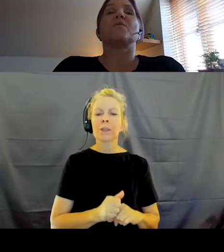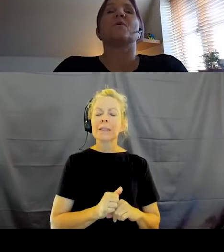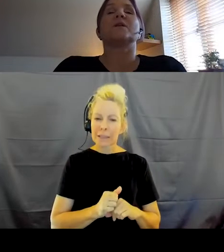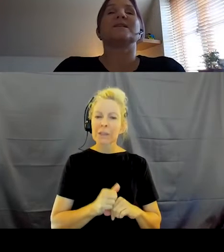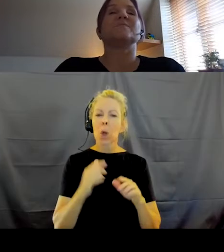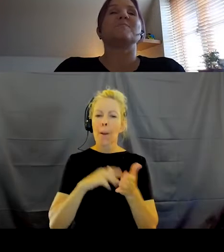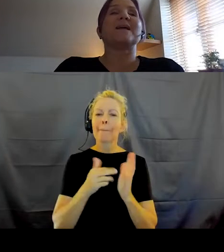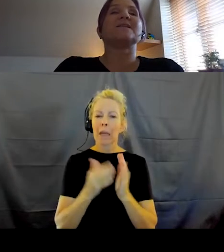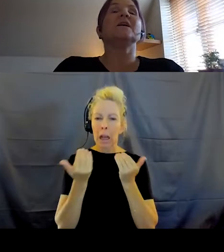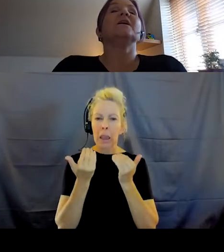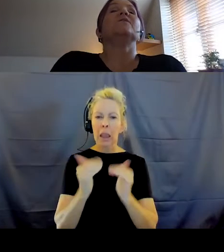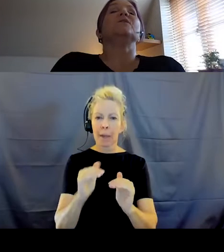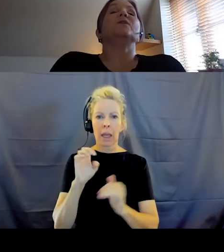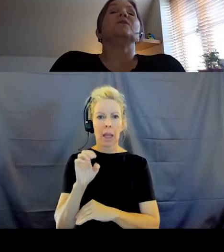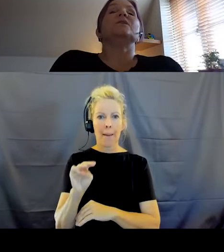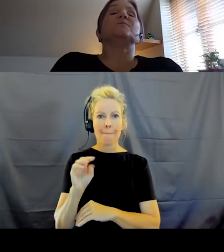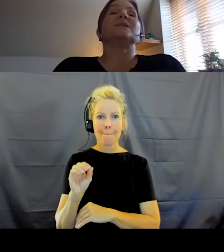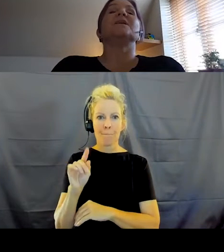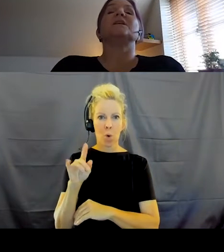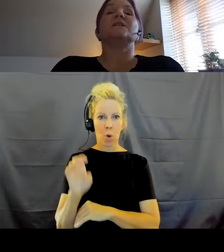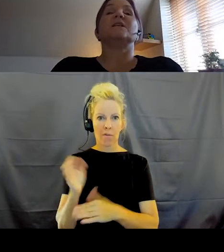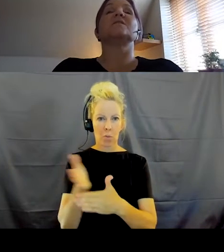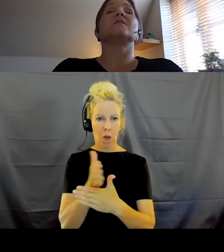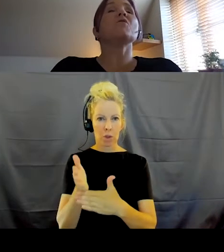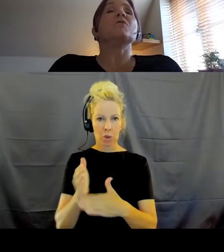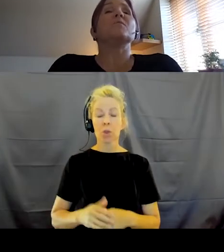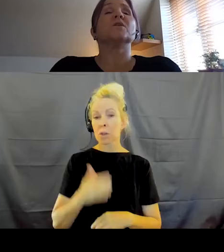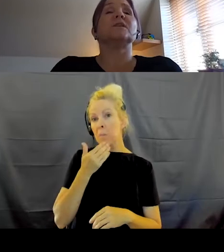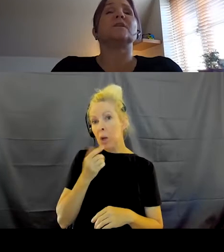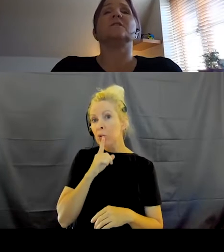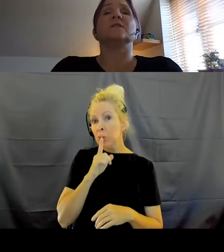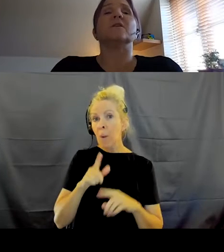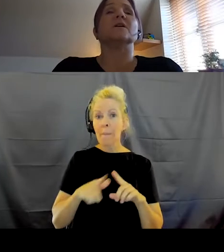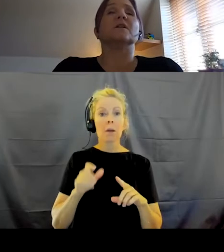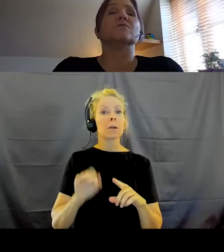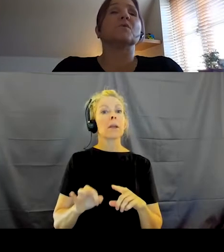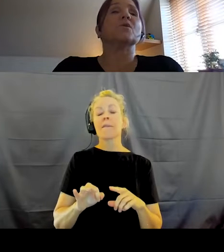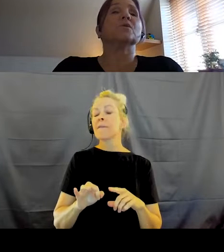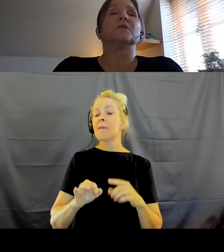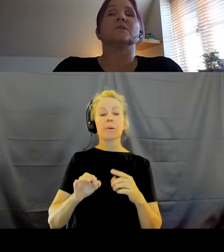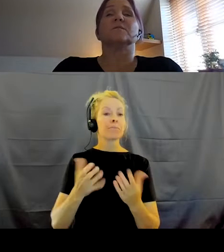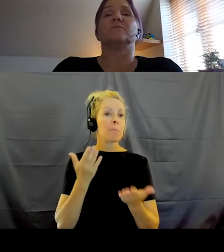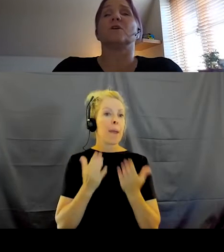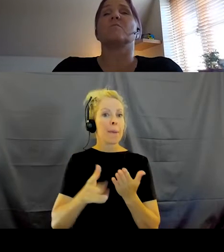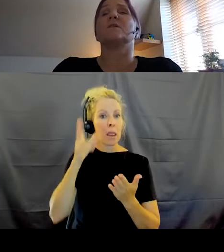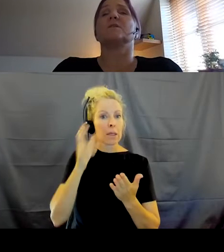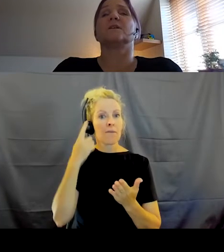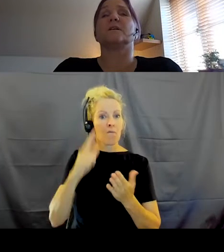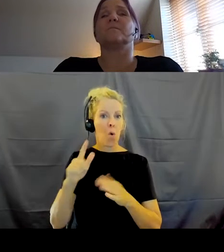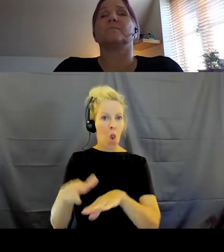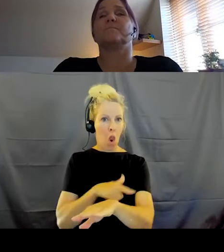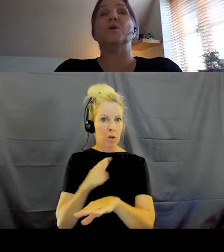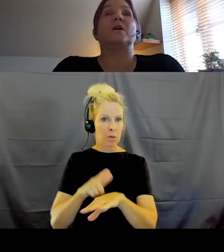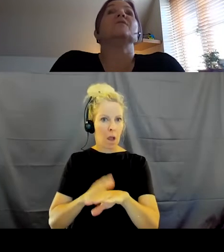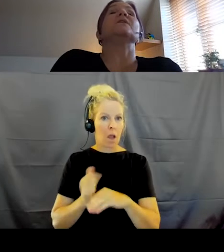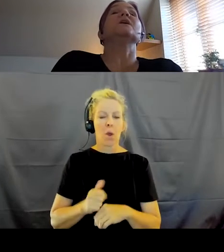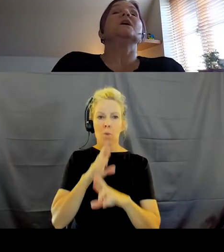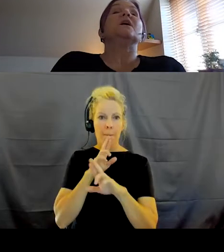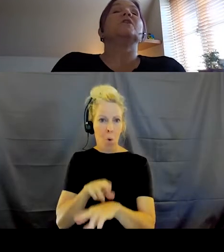human quality is better, if you listen a long form content, a report, documents, book even,